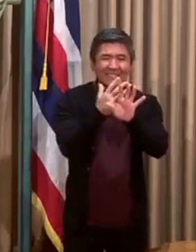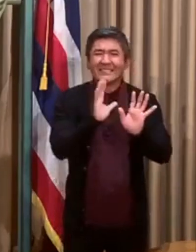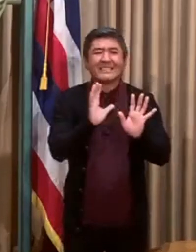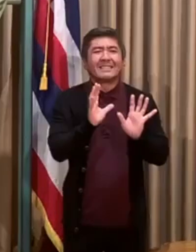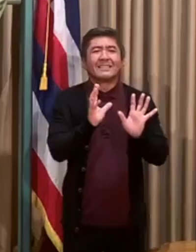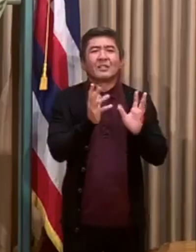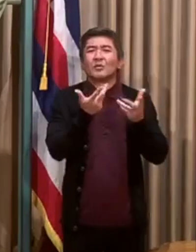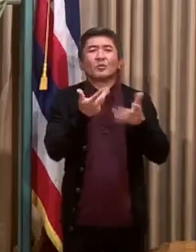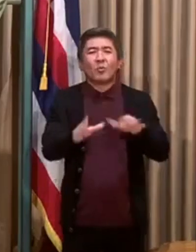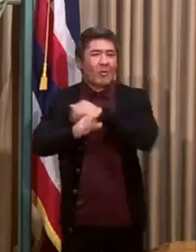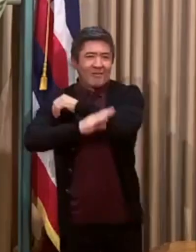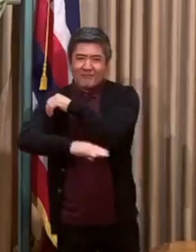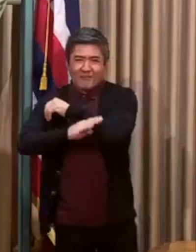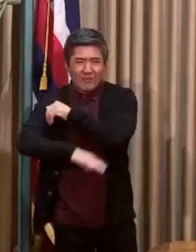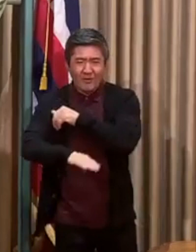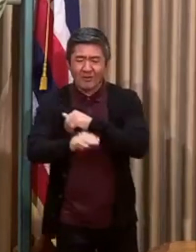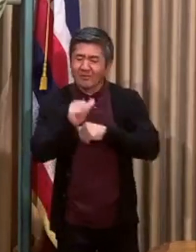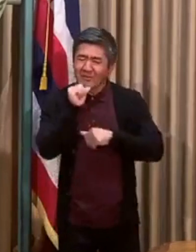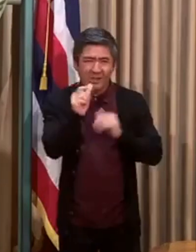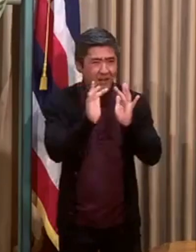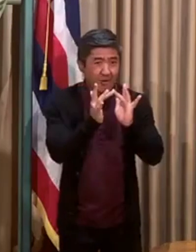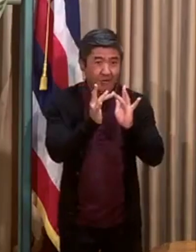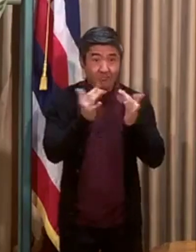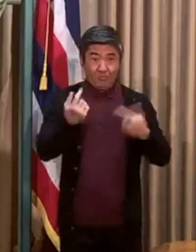So today we are announcing our plans